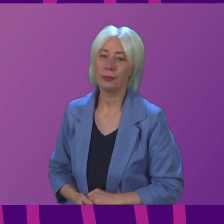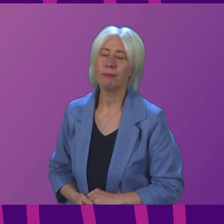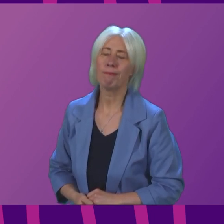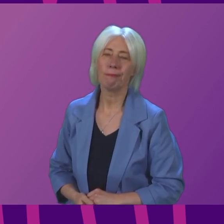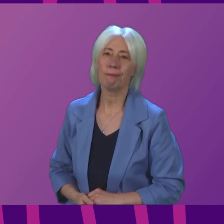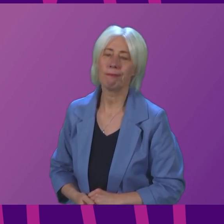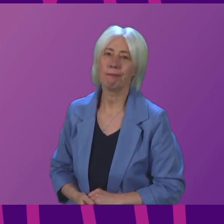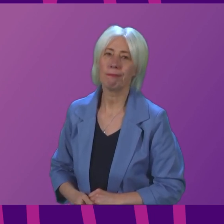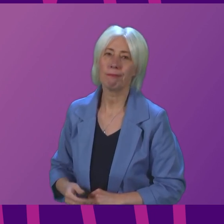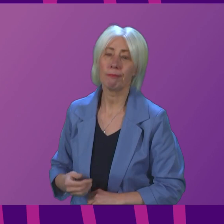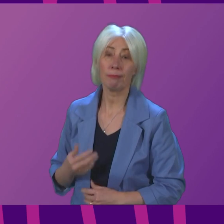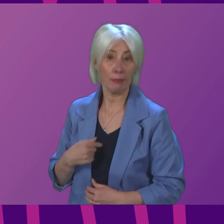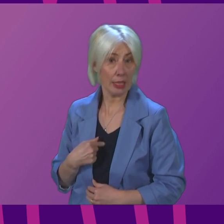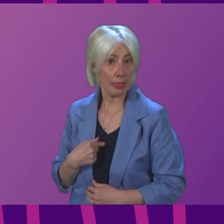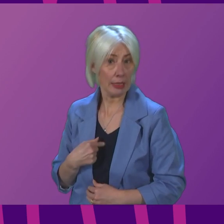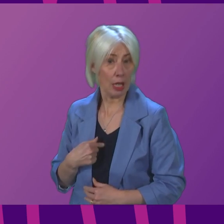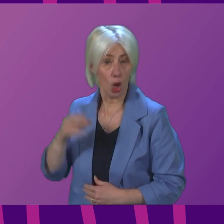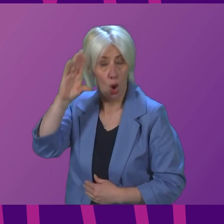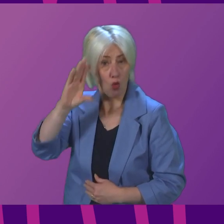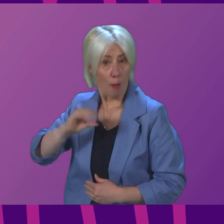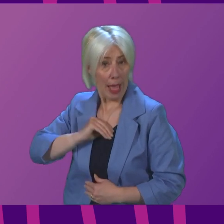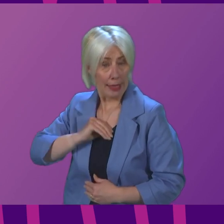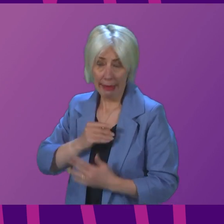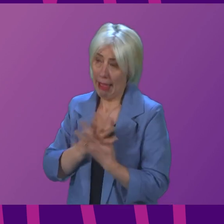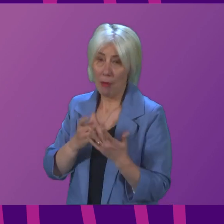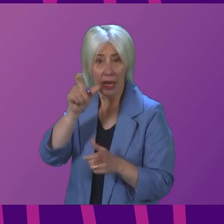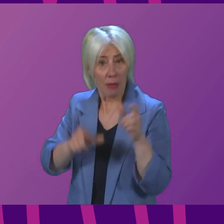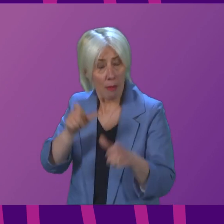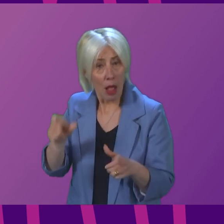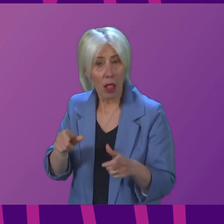I do not have to be reminded of the numbers and consequences of the pandemic.